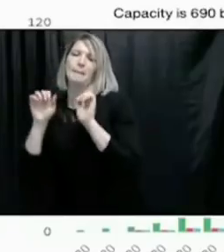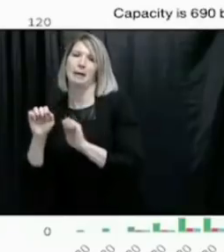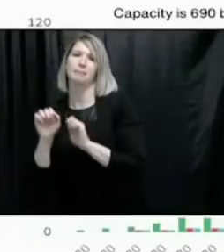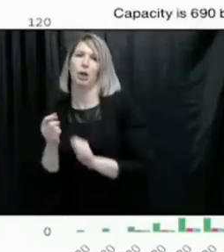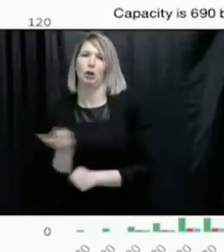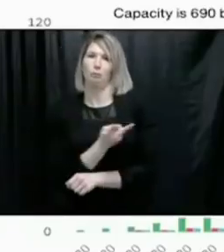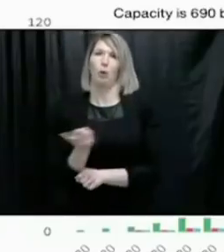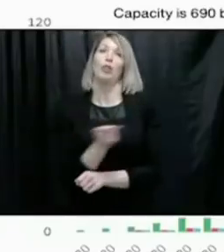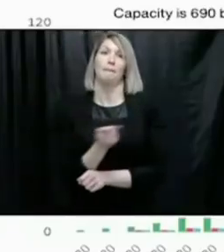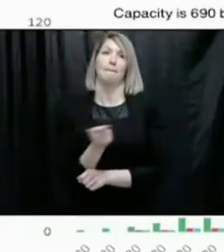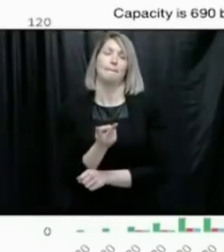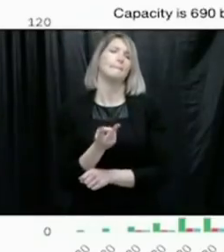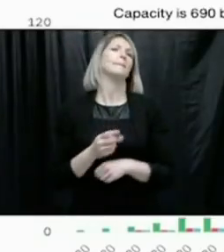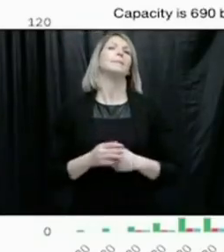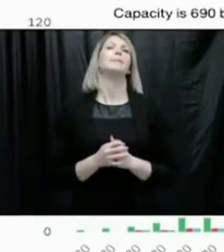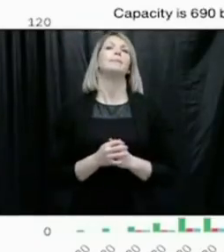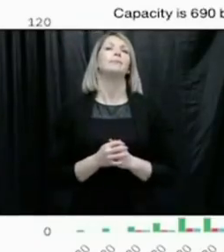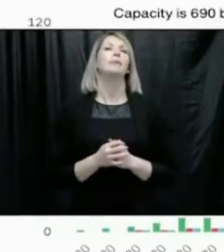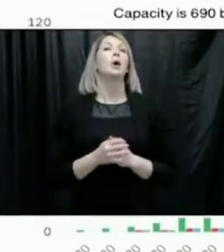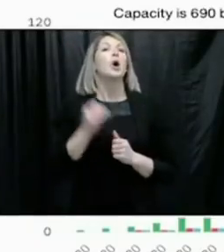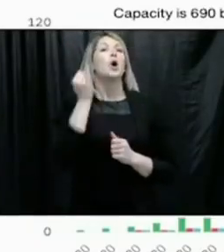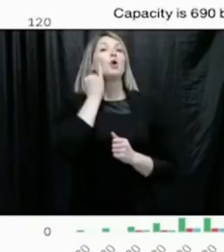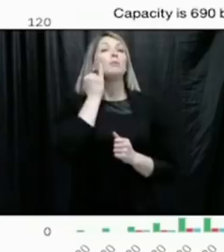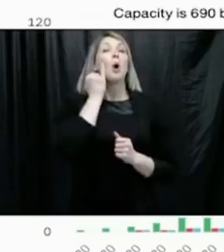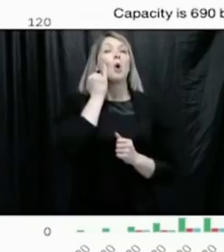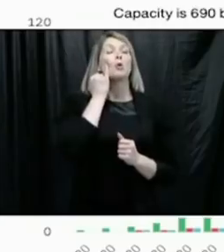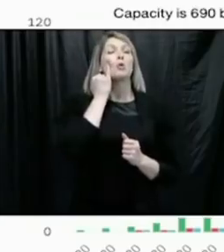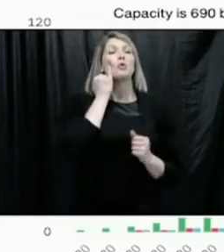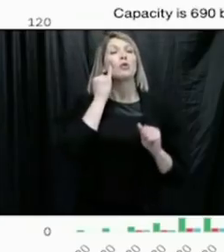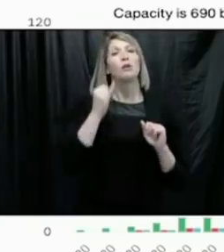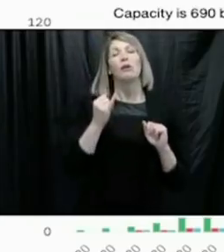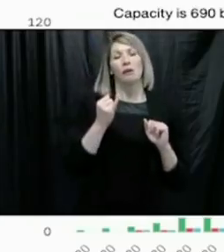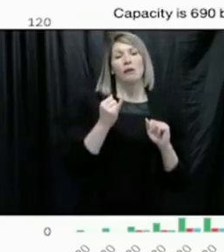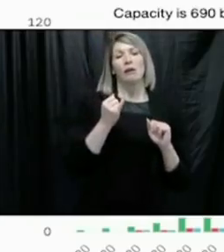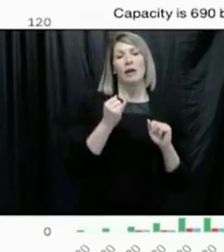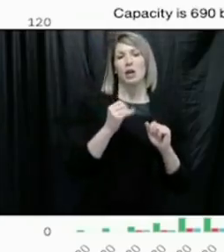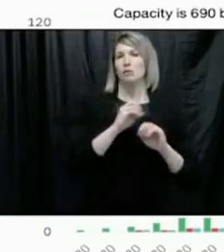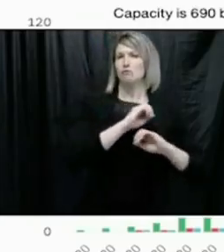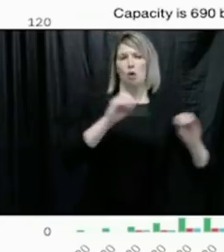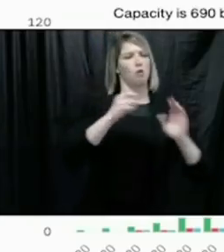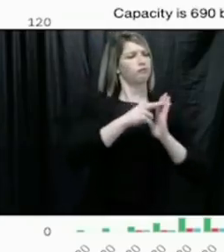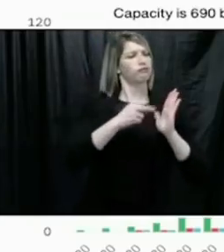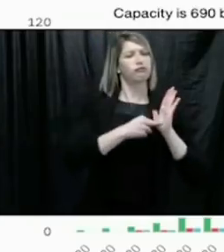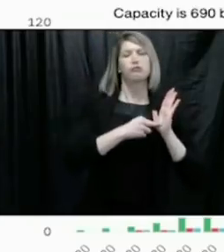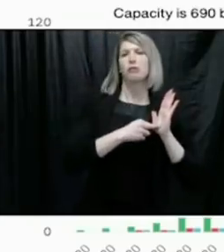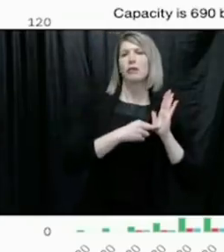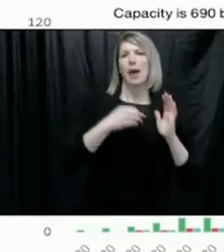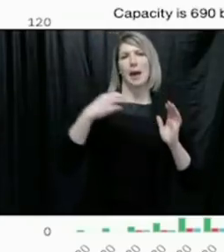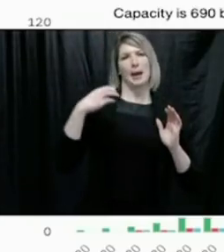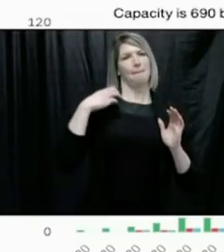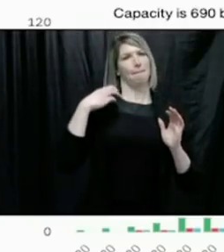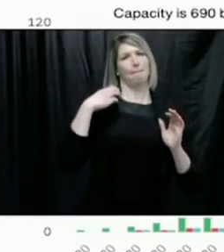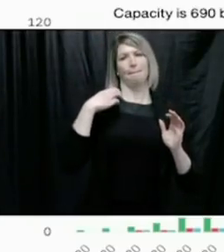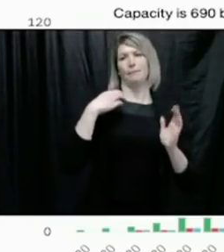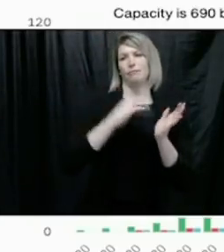WORST CASE SCENARIO. AND SO, AT THE PRESENT TIME, IF THERE WAS MONTH SOCIAL MEASURES IN PLACE, THE VIRUS WILL DO WHAT